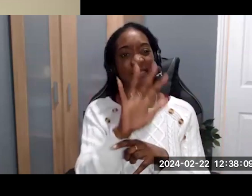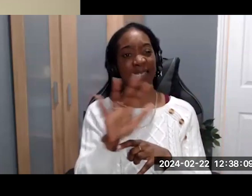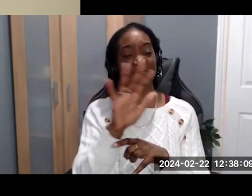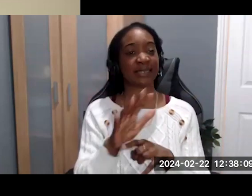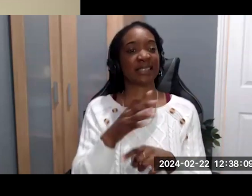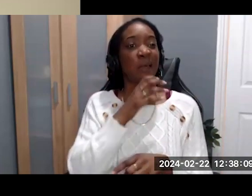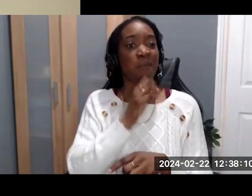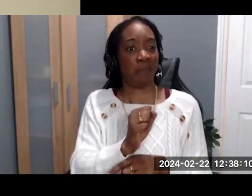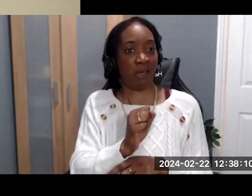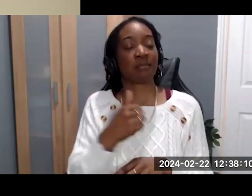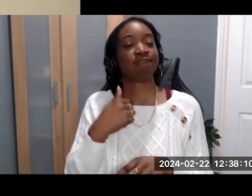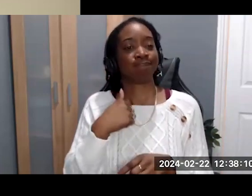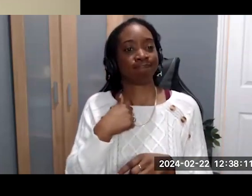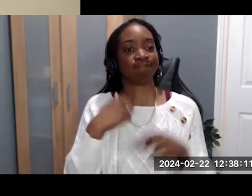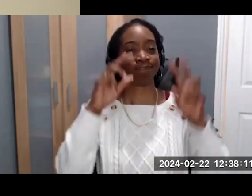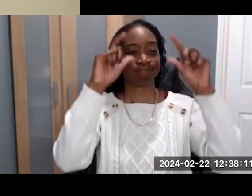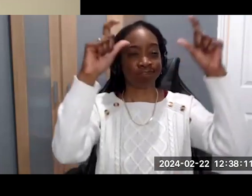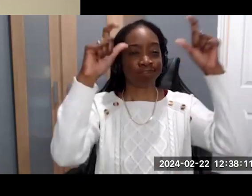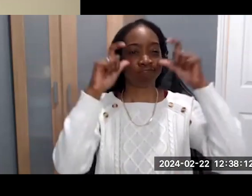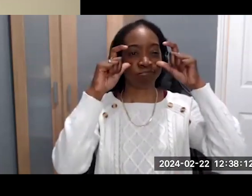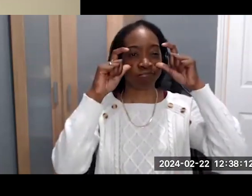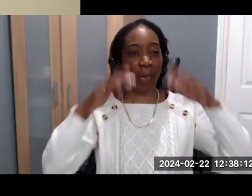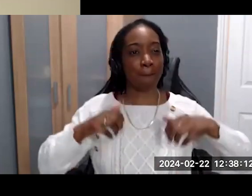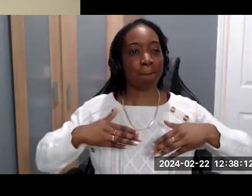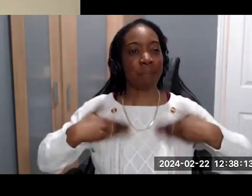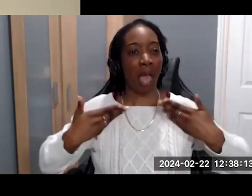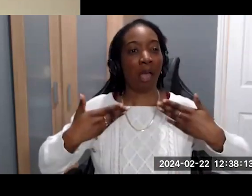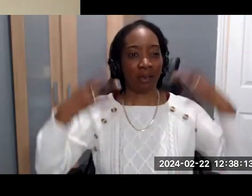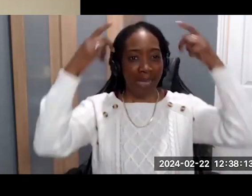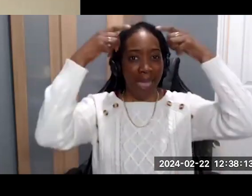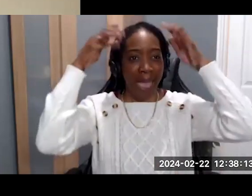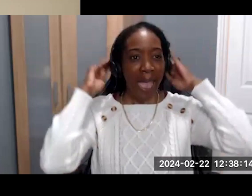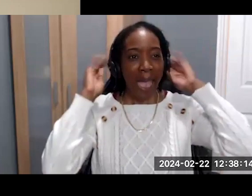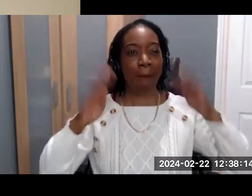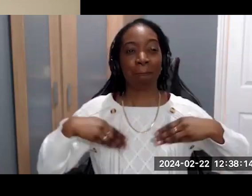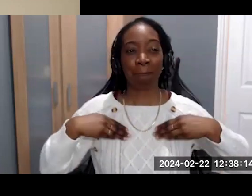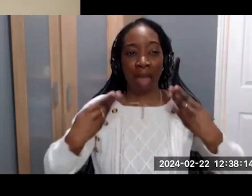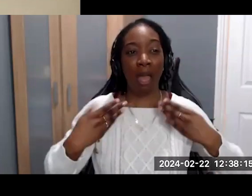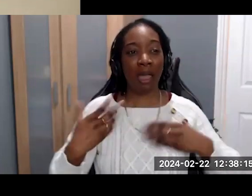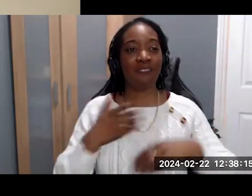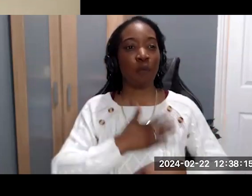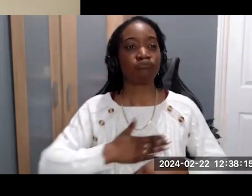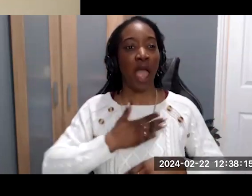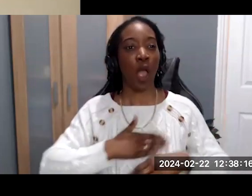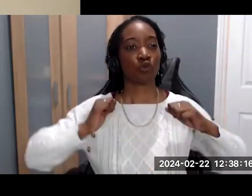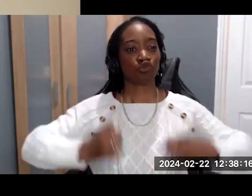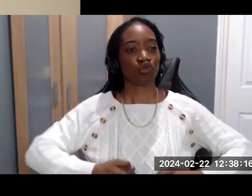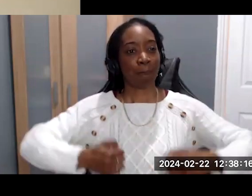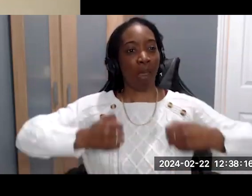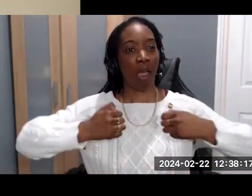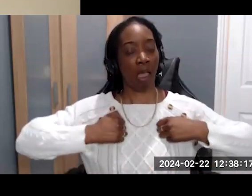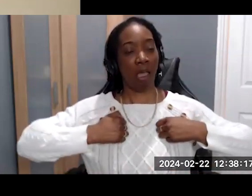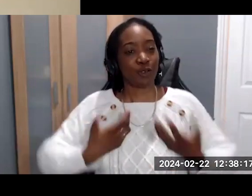wear black glasses I have black hair and I have a brown sweater on uh today thank you very much